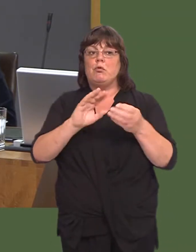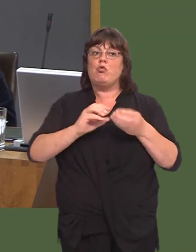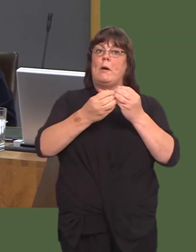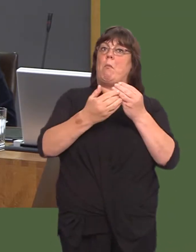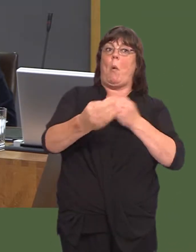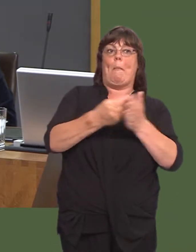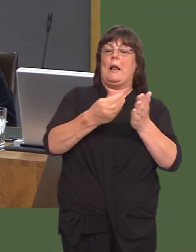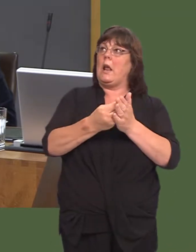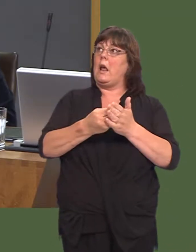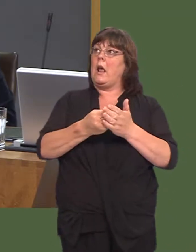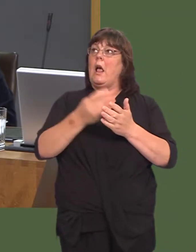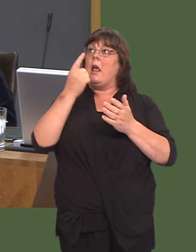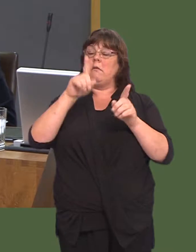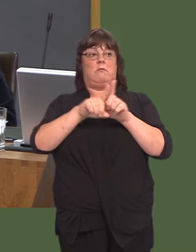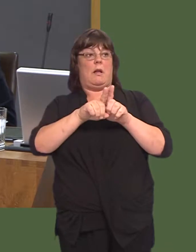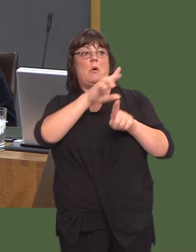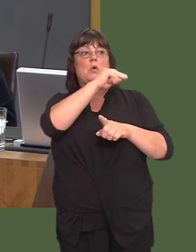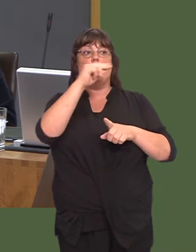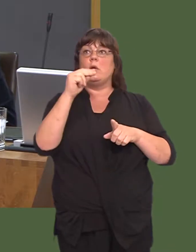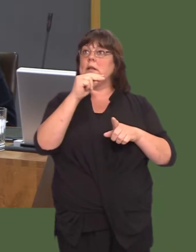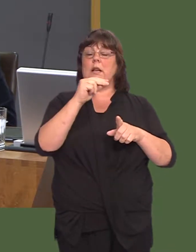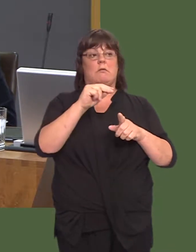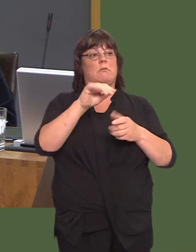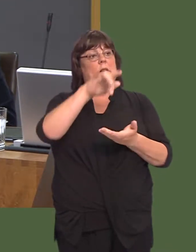I want to stress the importance of Swansea City staying in the premiership, for the economy